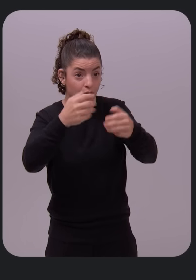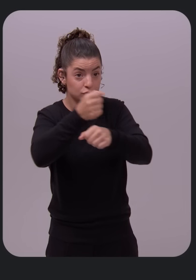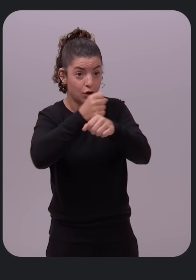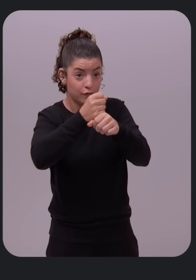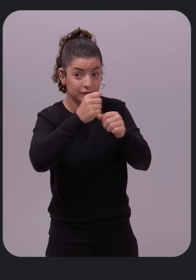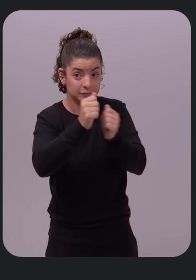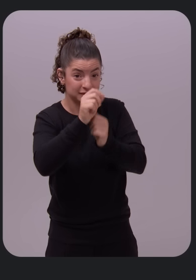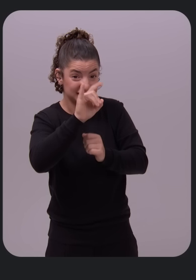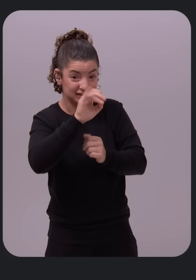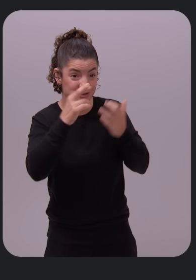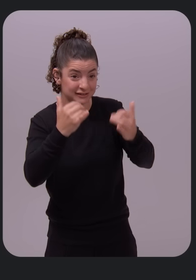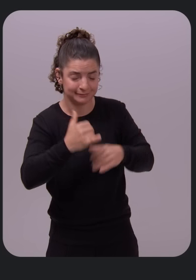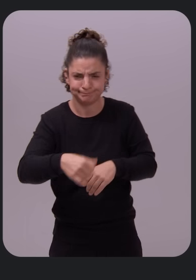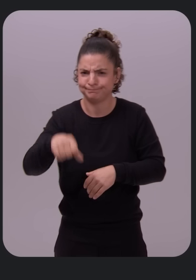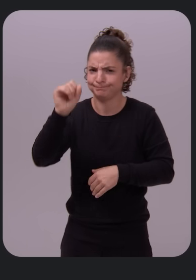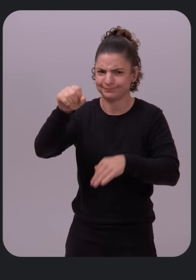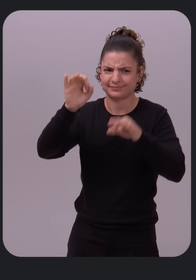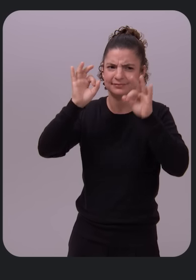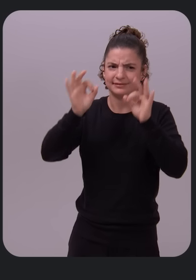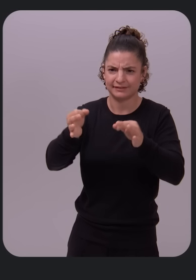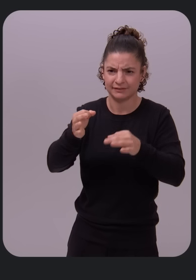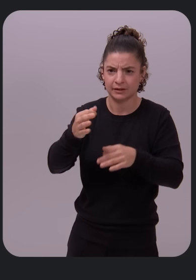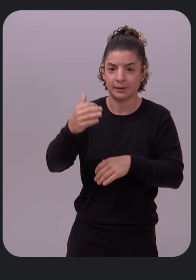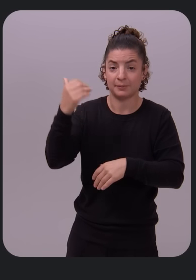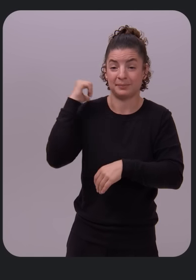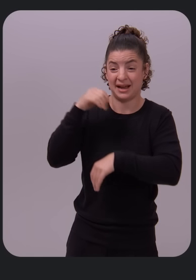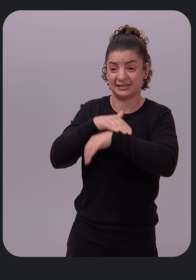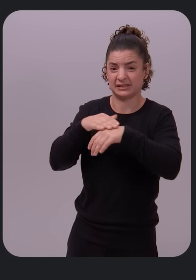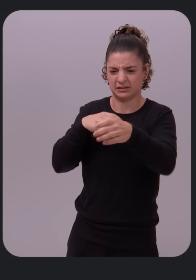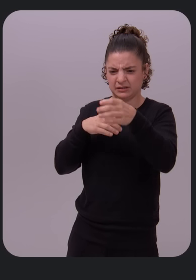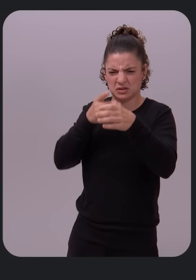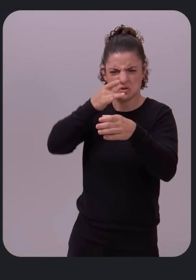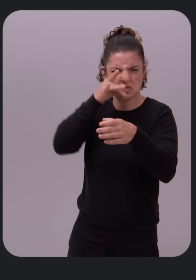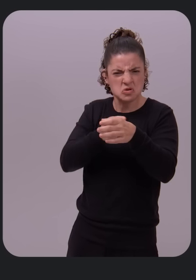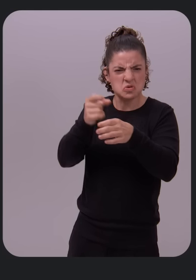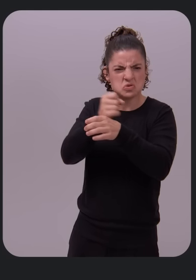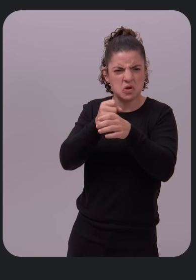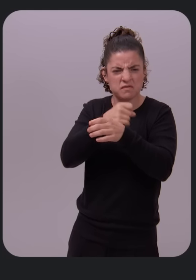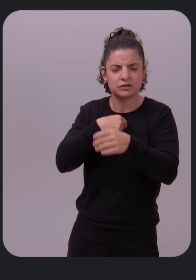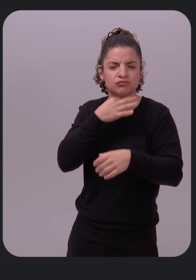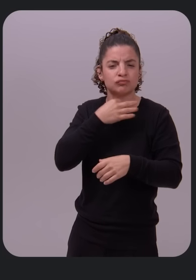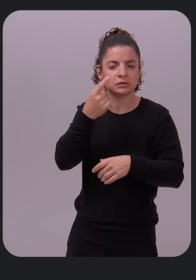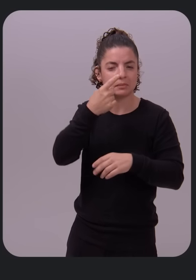The crew actually gave me some awesome coffee backstage, so let me try something fun.